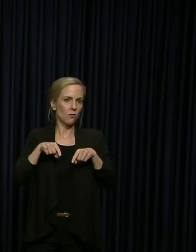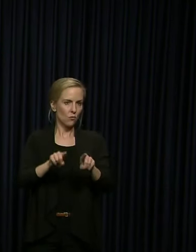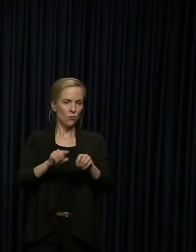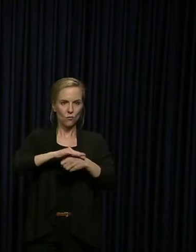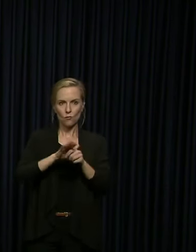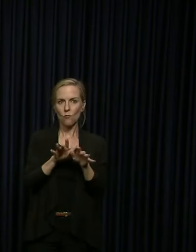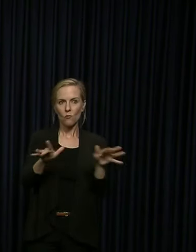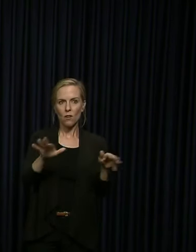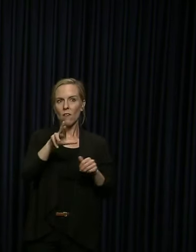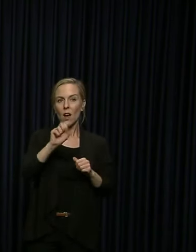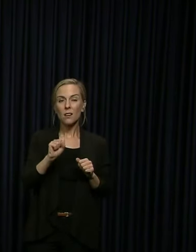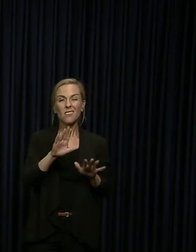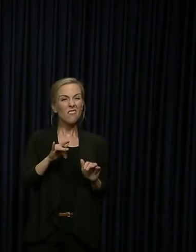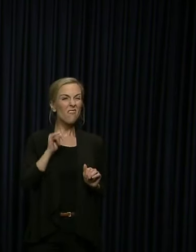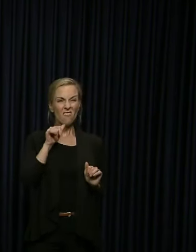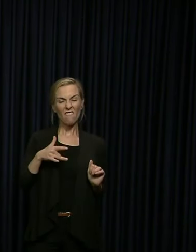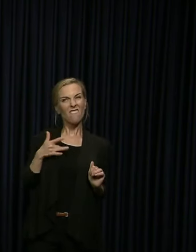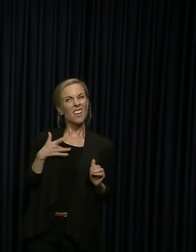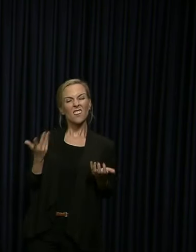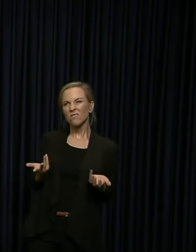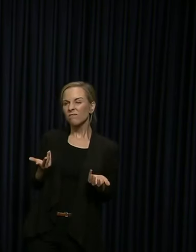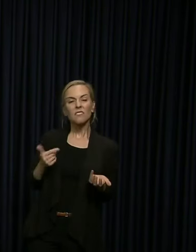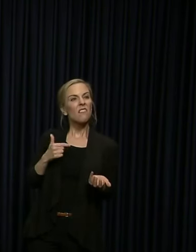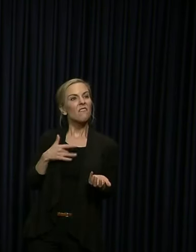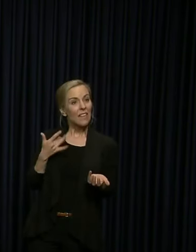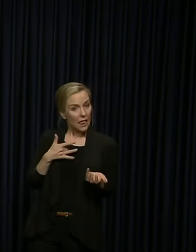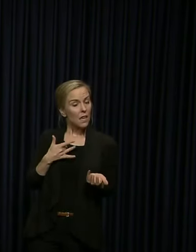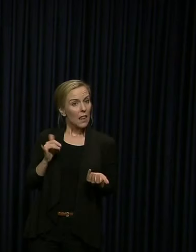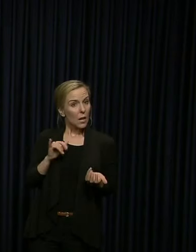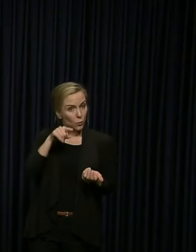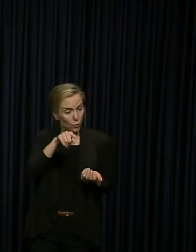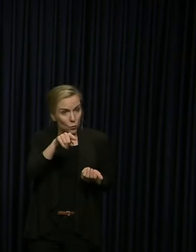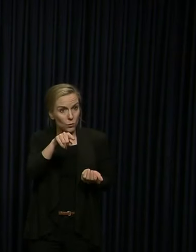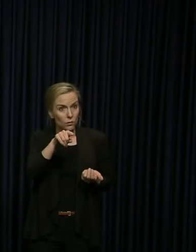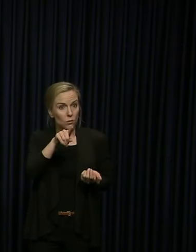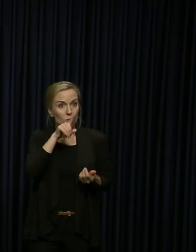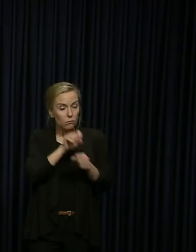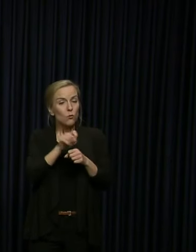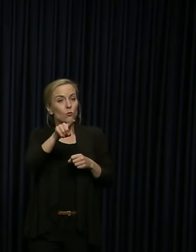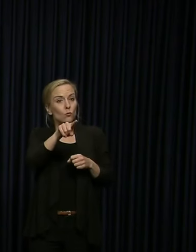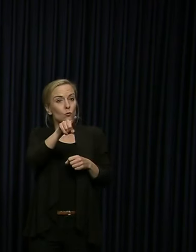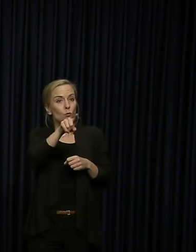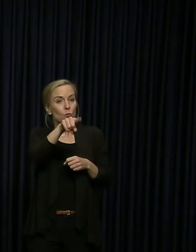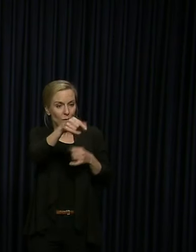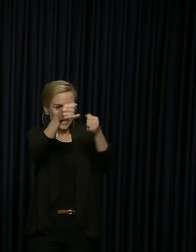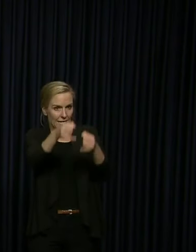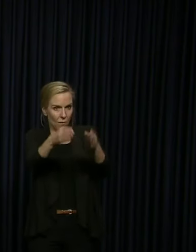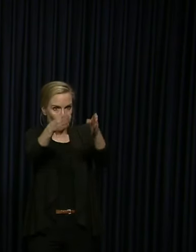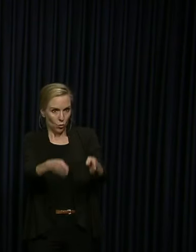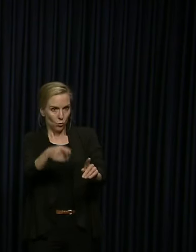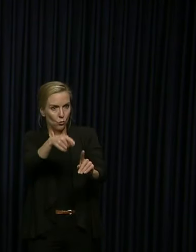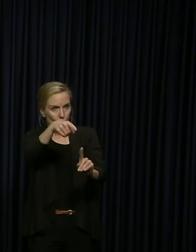ON THOSE THAT ARE WILLFULLY DENYING OR WILLFULLY REFUSING TO COMPLY WITH THIS.